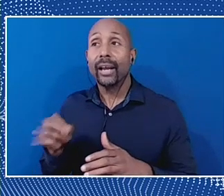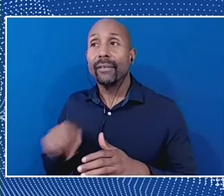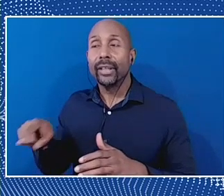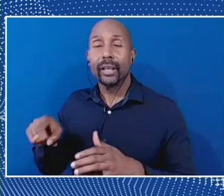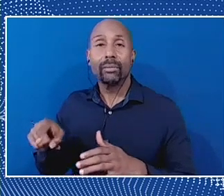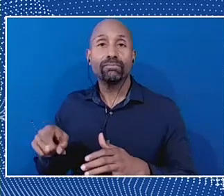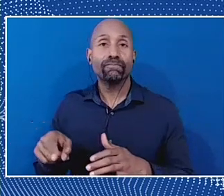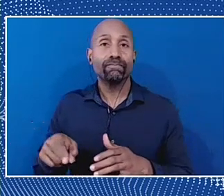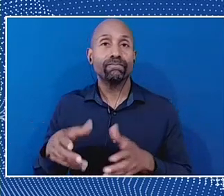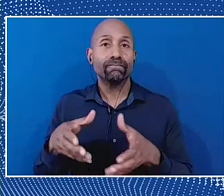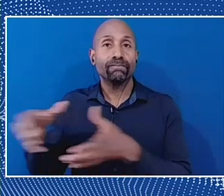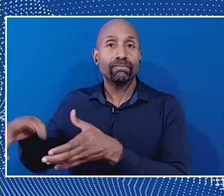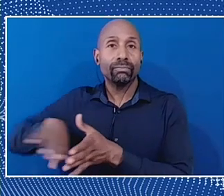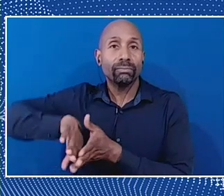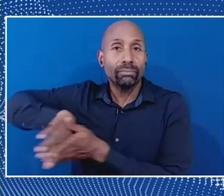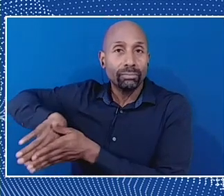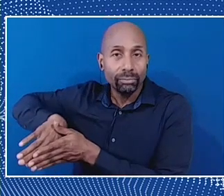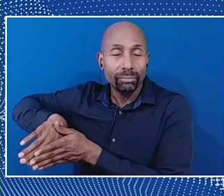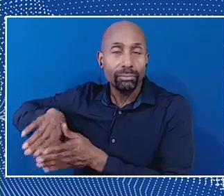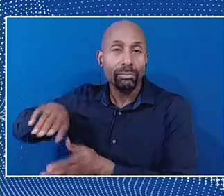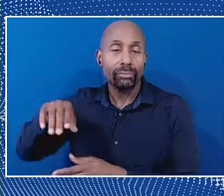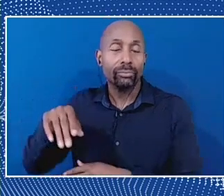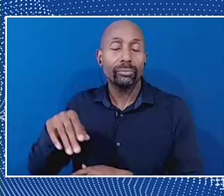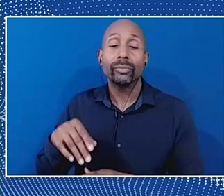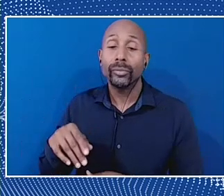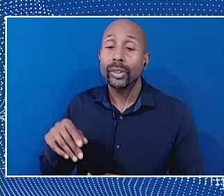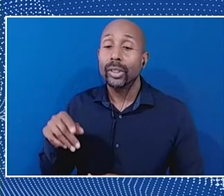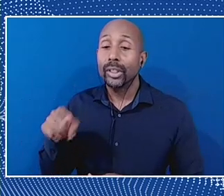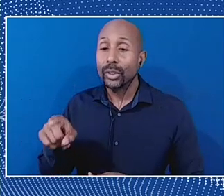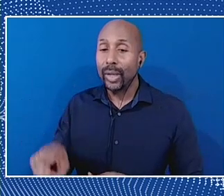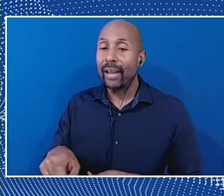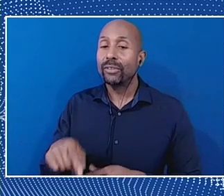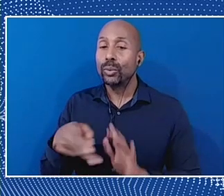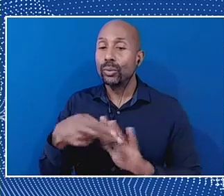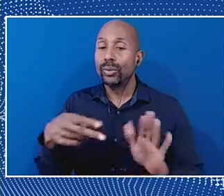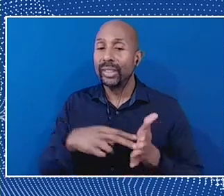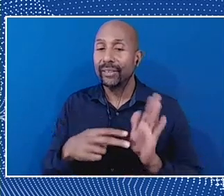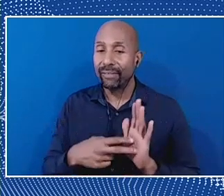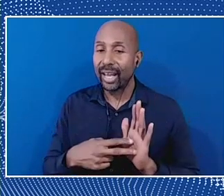factors considered to define such hardship through a racial equity lens.